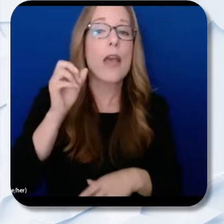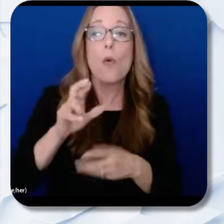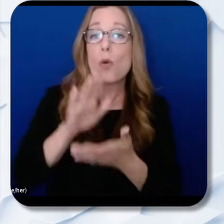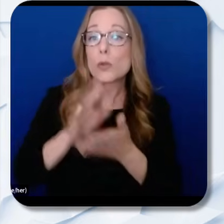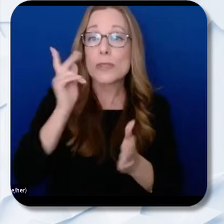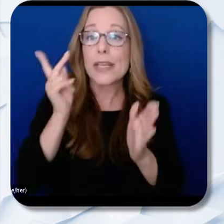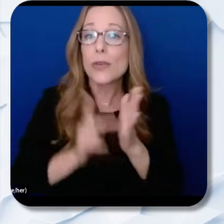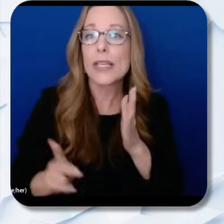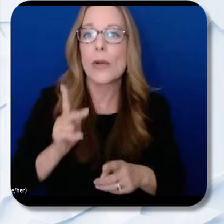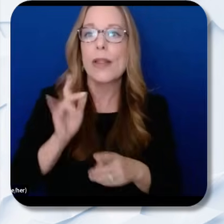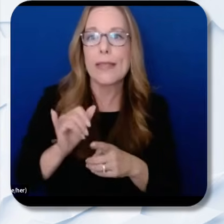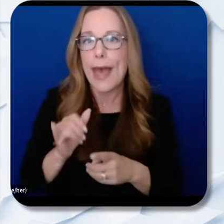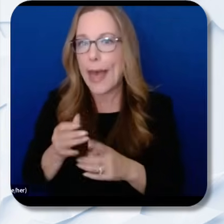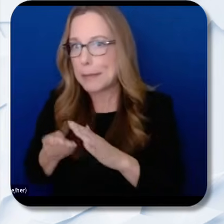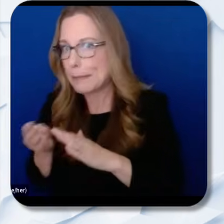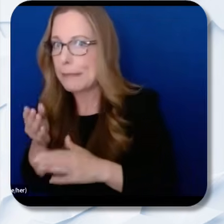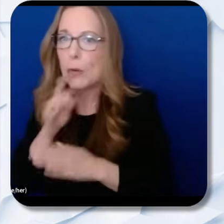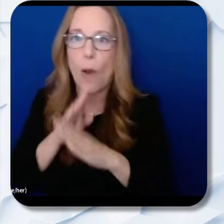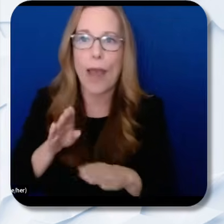These moments of awareness often become the first step towards